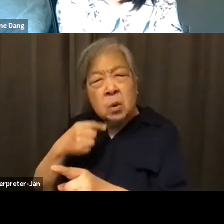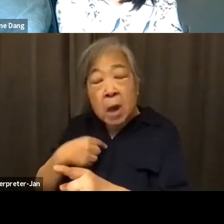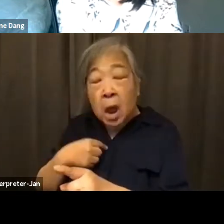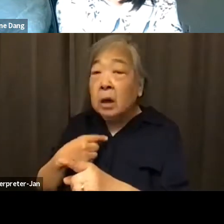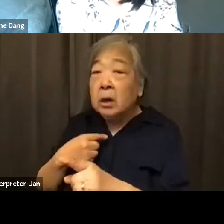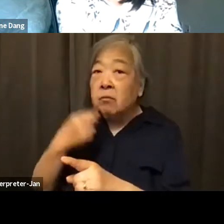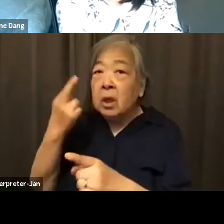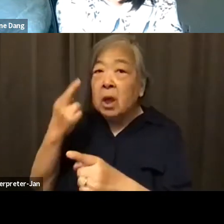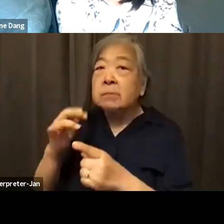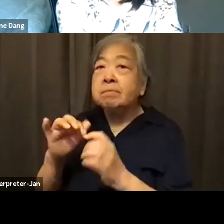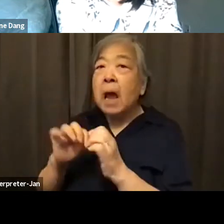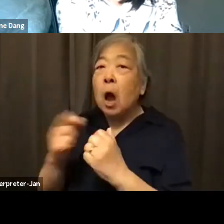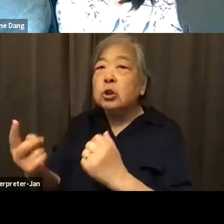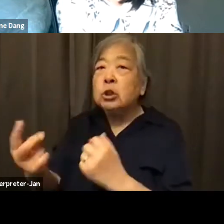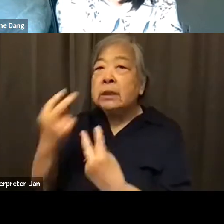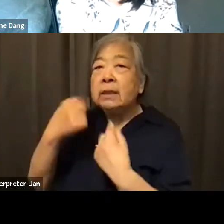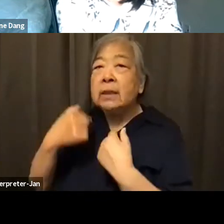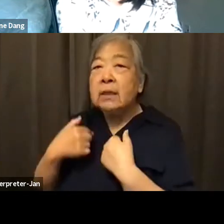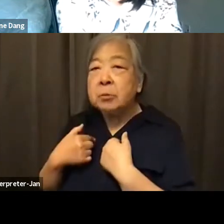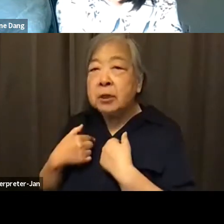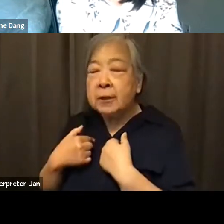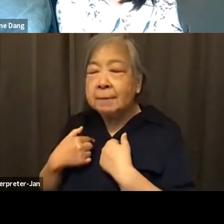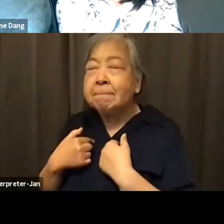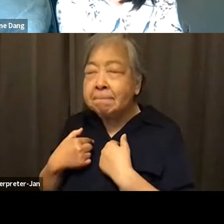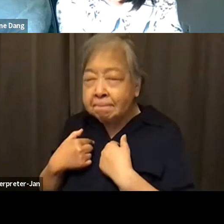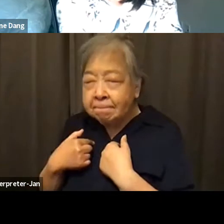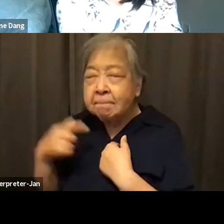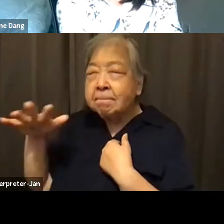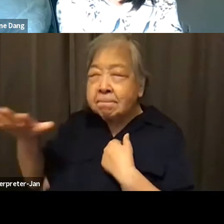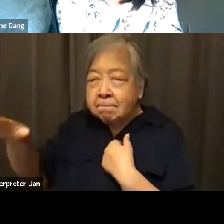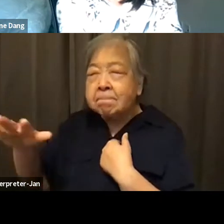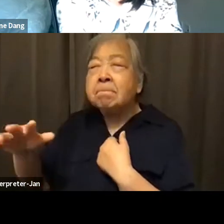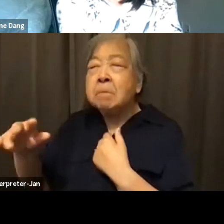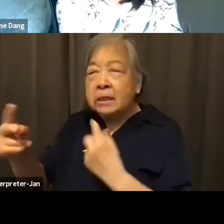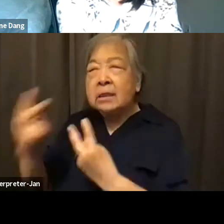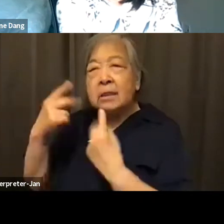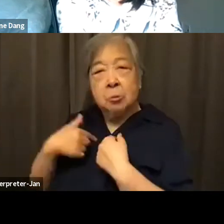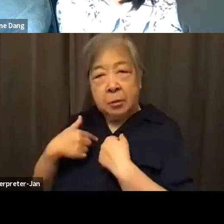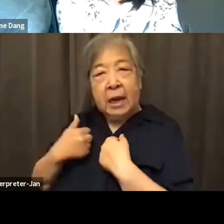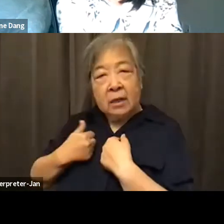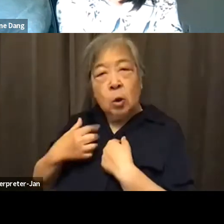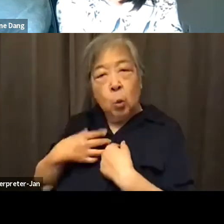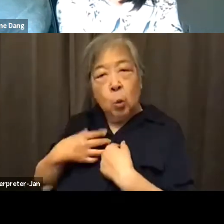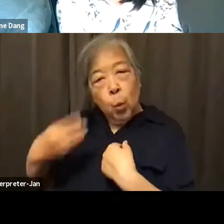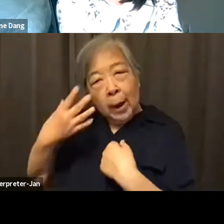and in the culture there, I would be considered a White person, even though that's not at